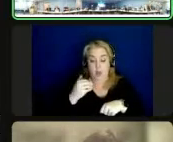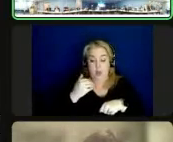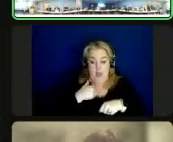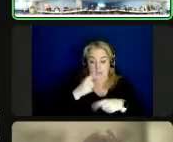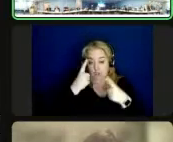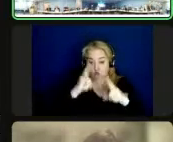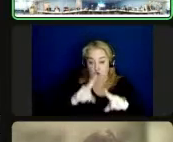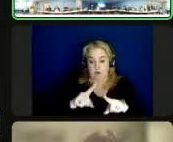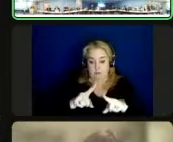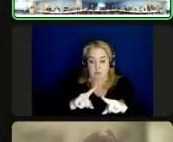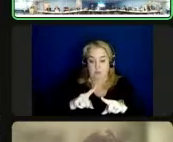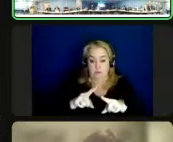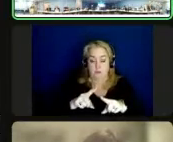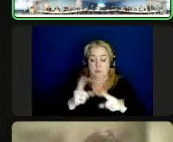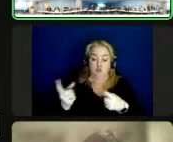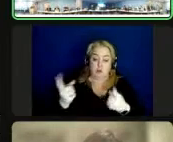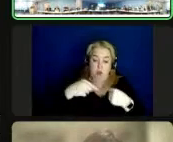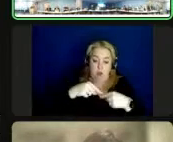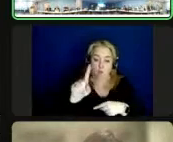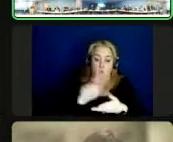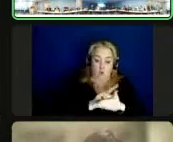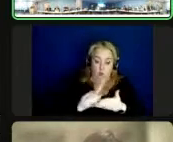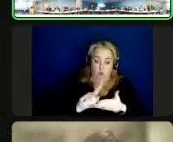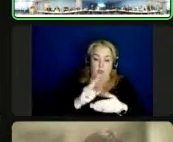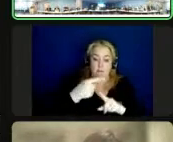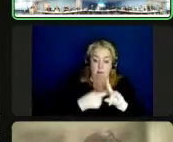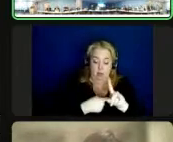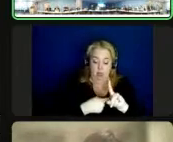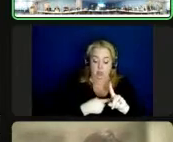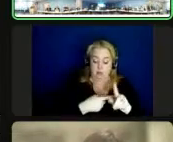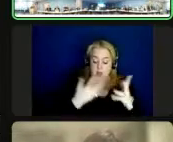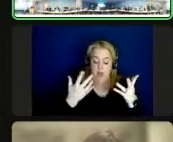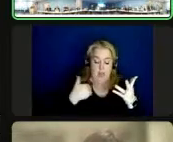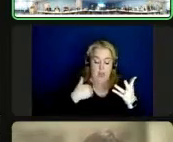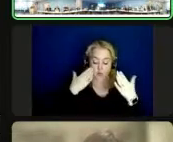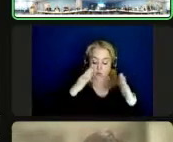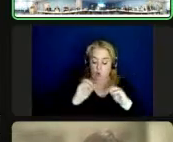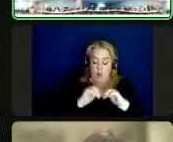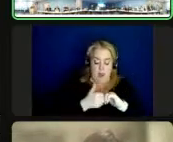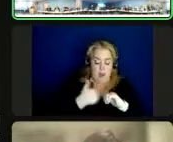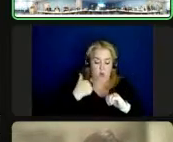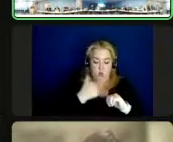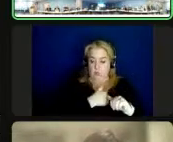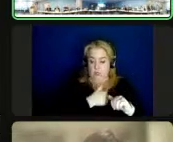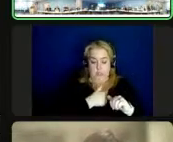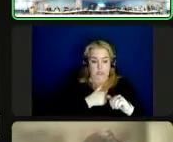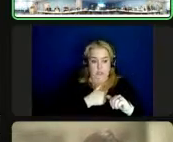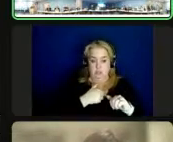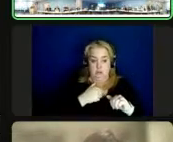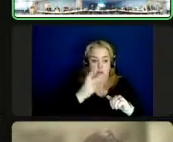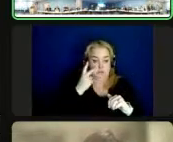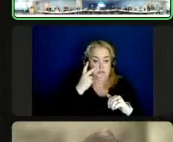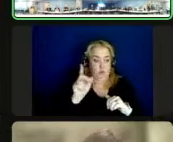LIVES IN IDAHO AND HAS AN